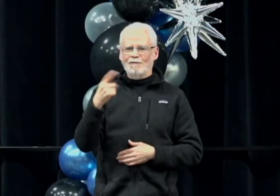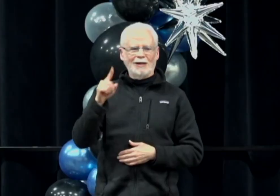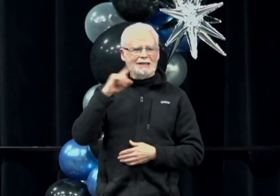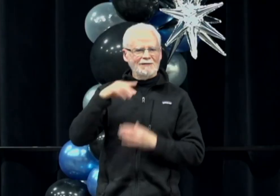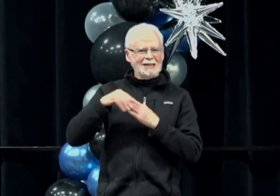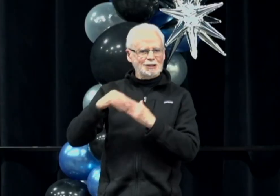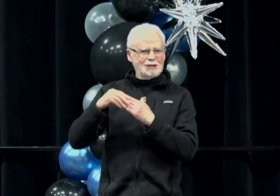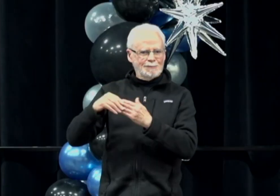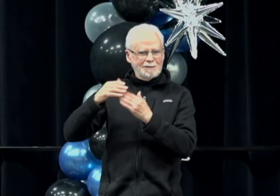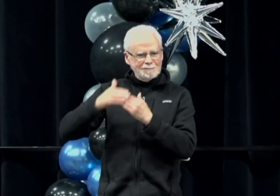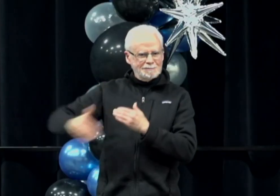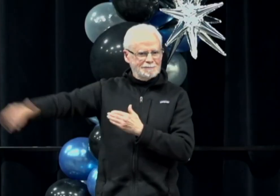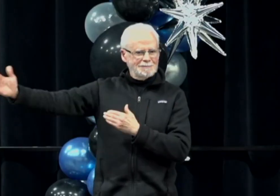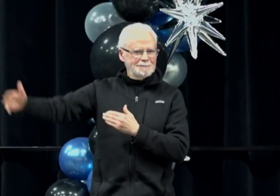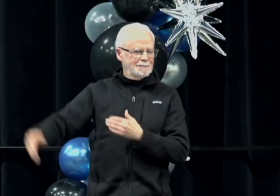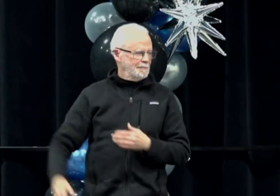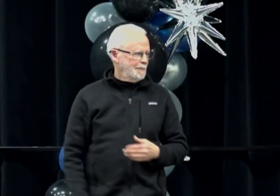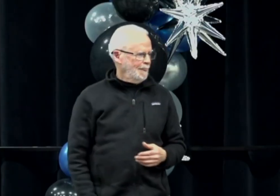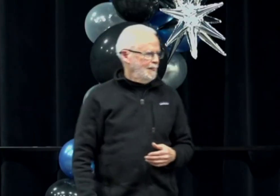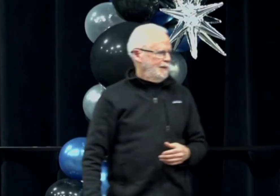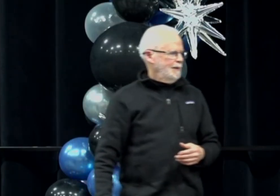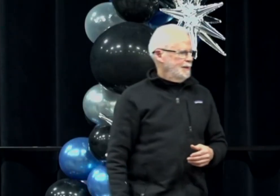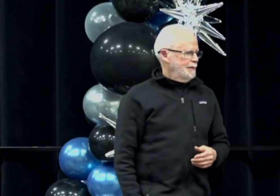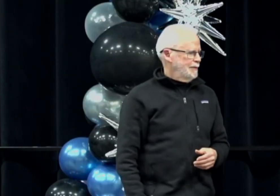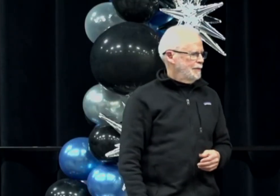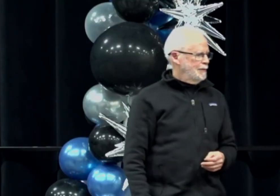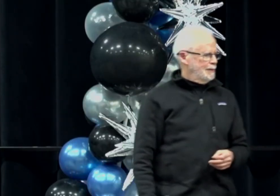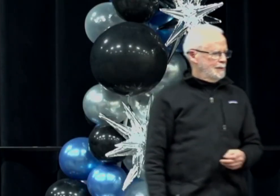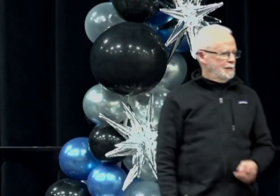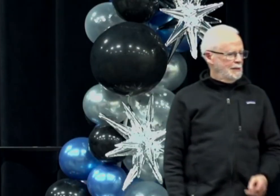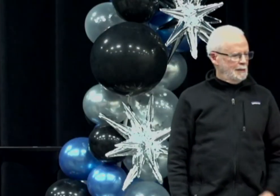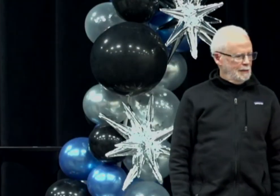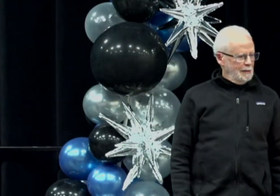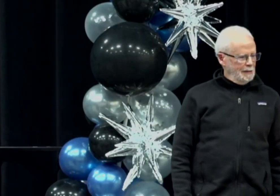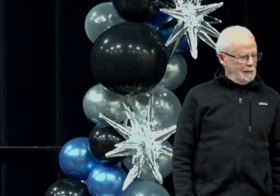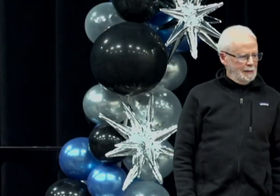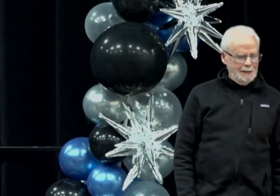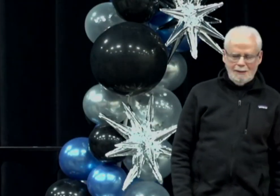I received 12 responses from him and his aides. Trust was established and opened